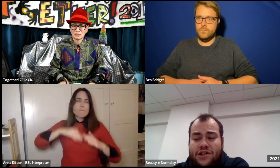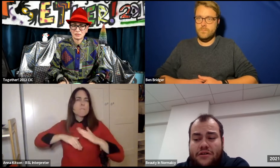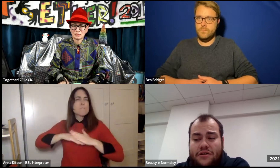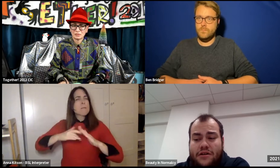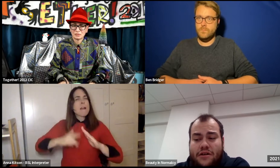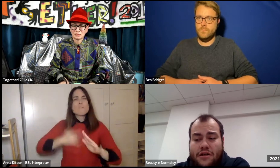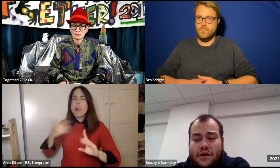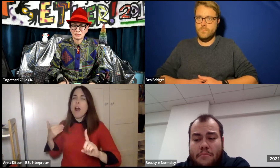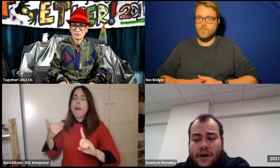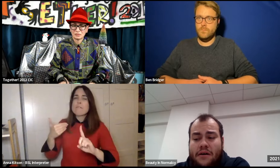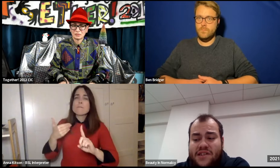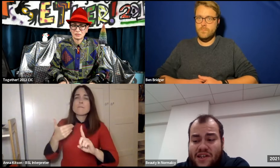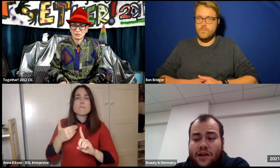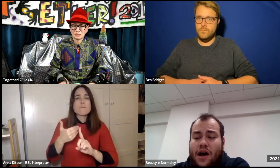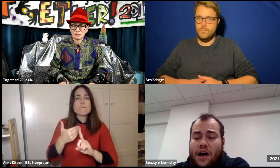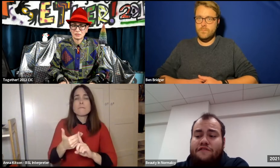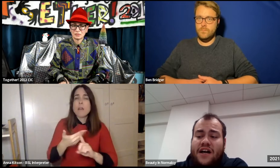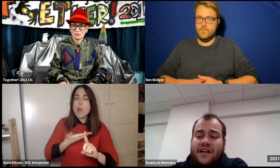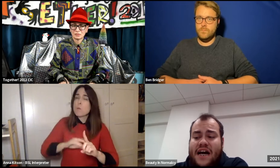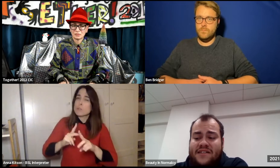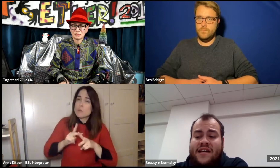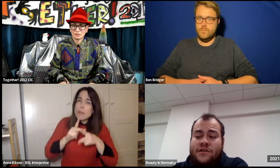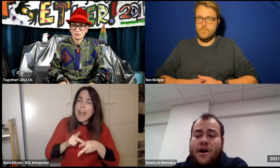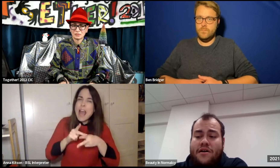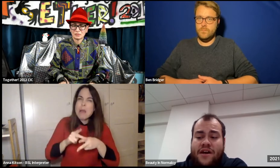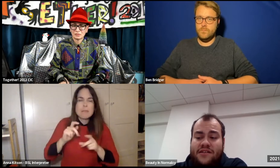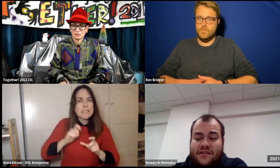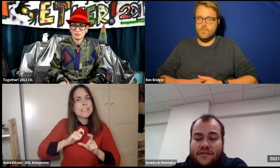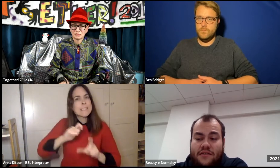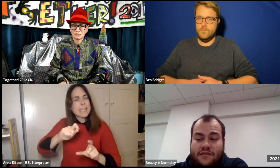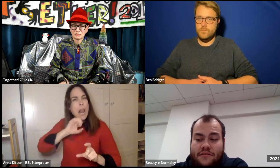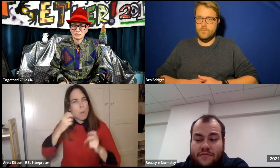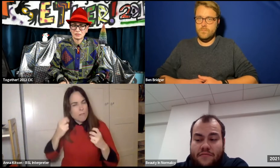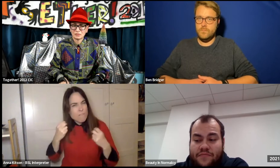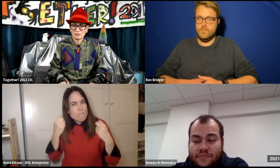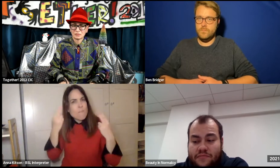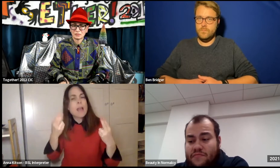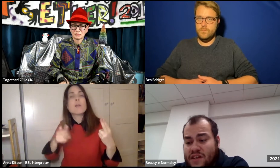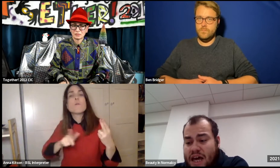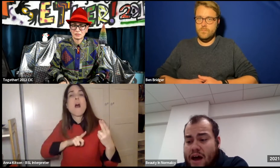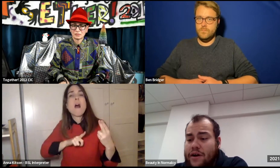But still I'll fight as it is worth it.